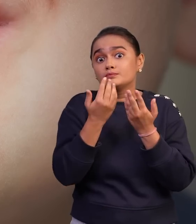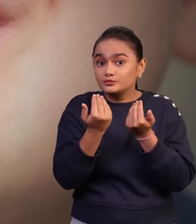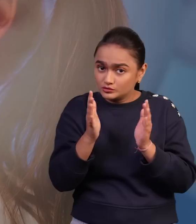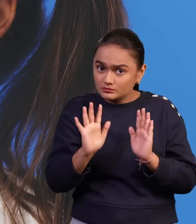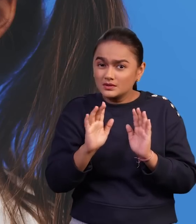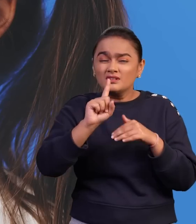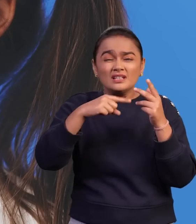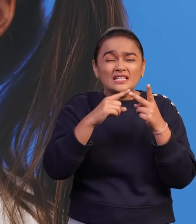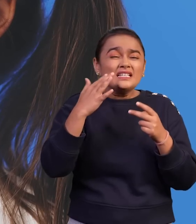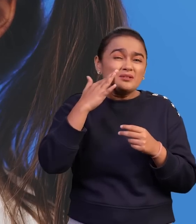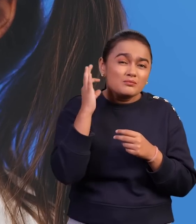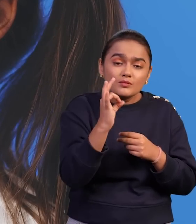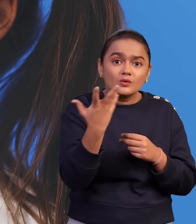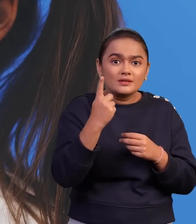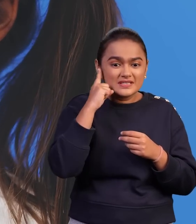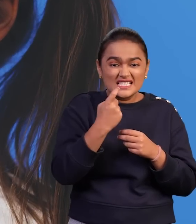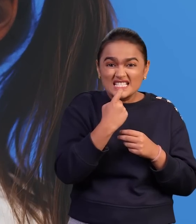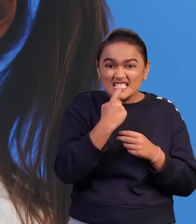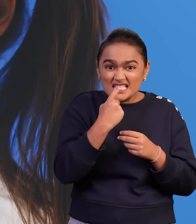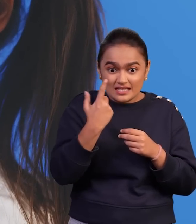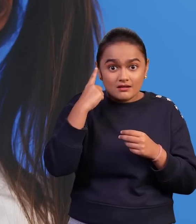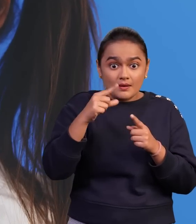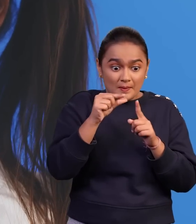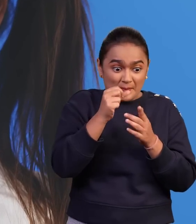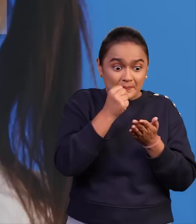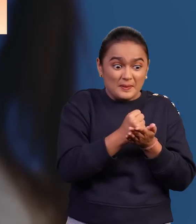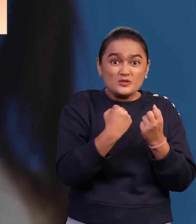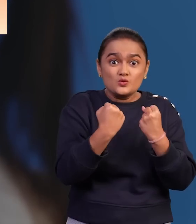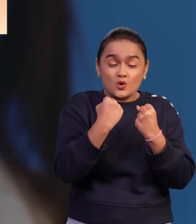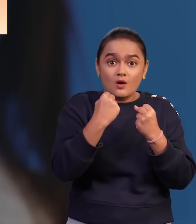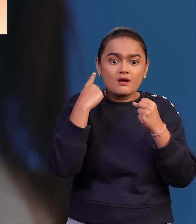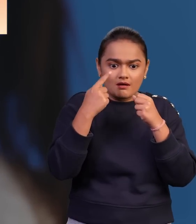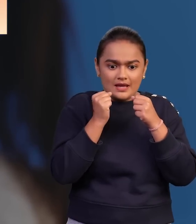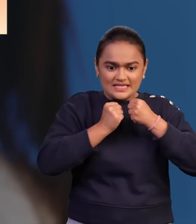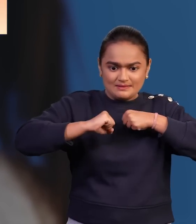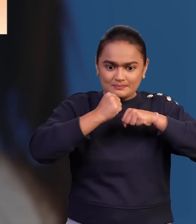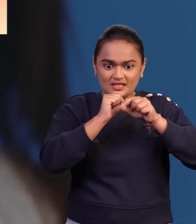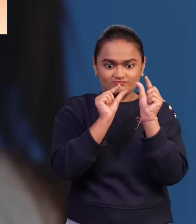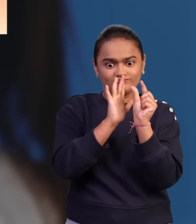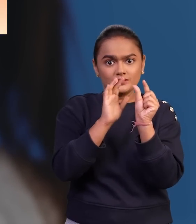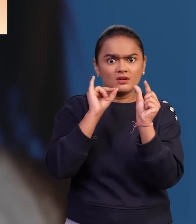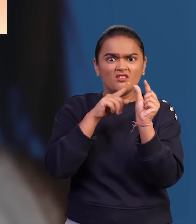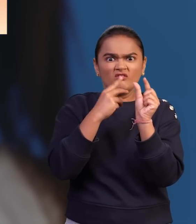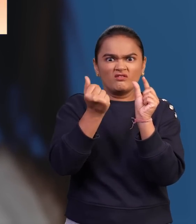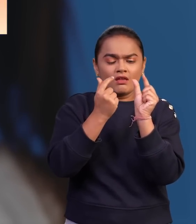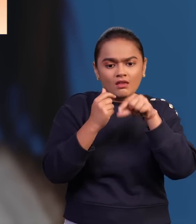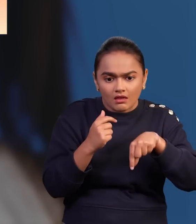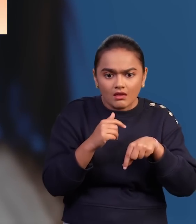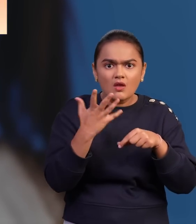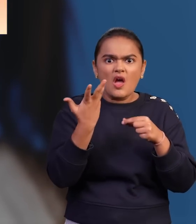And most importantly, milk teeth maintain space for permanent teeth. If they fall out too early or become loose,